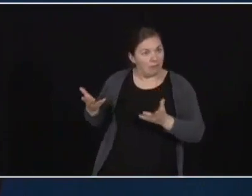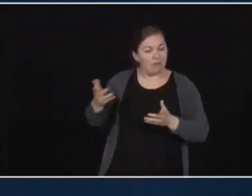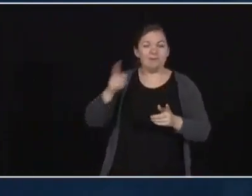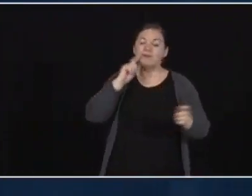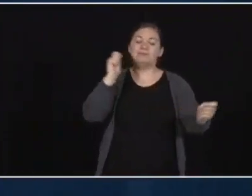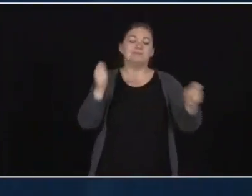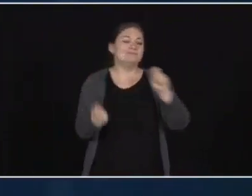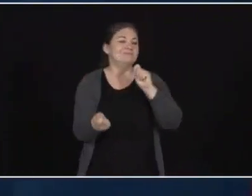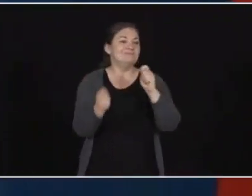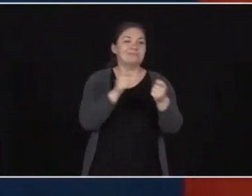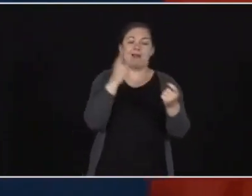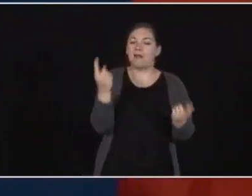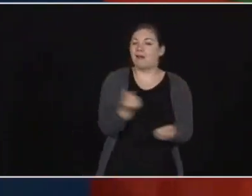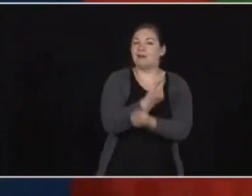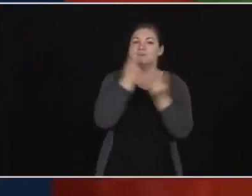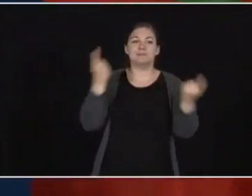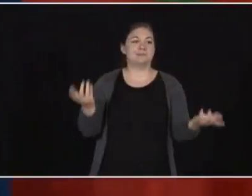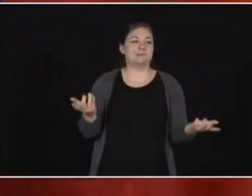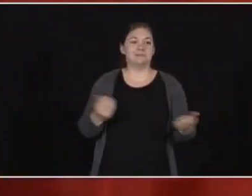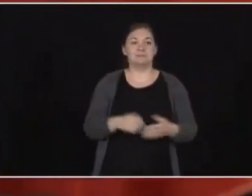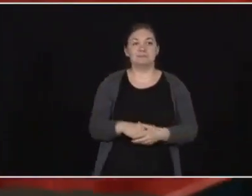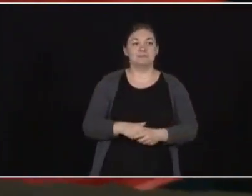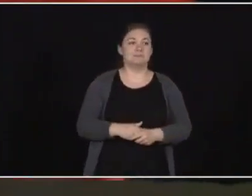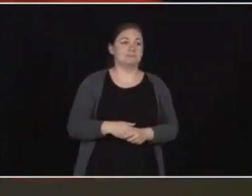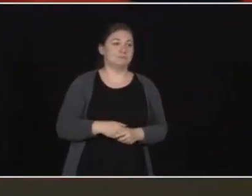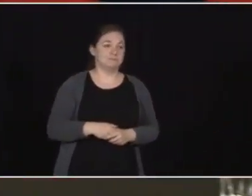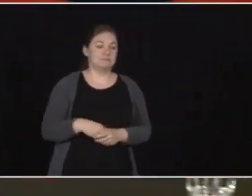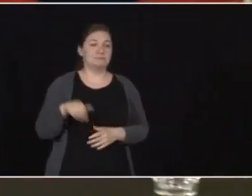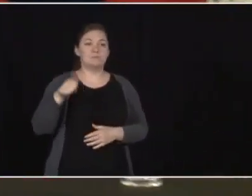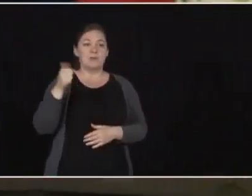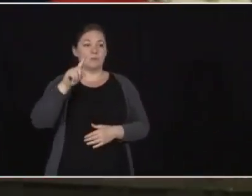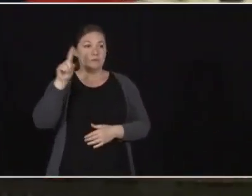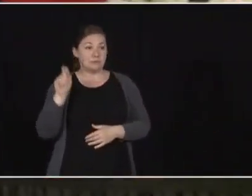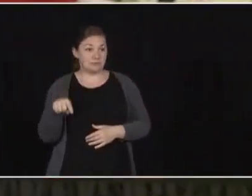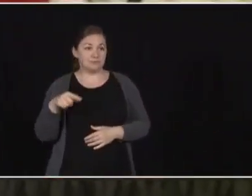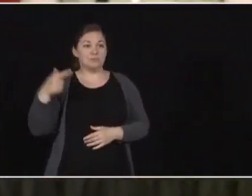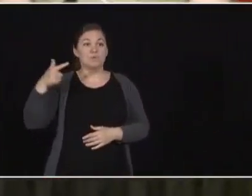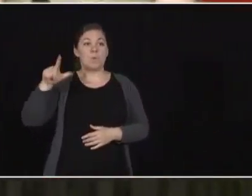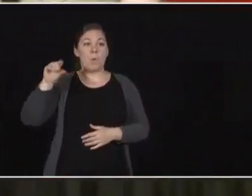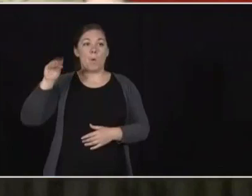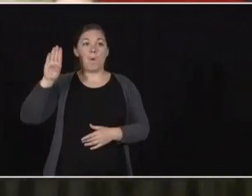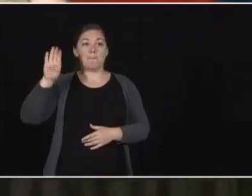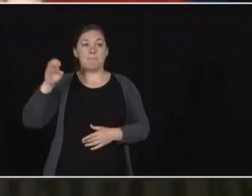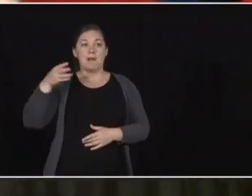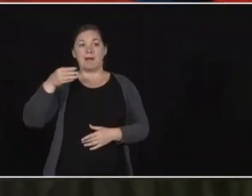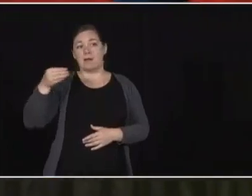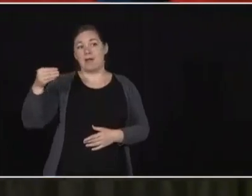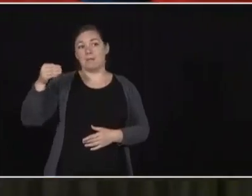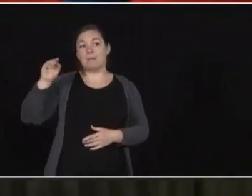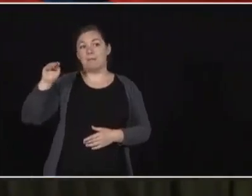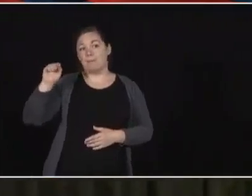dynamic and this is a point I wanted to make. Next question comes from Jeff Gray with the Globe and Mail. Technical everybody.